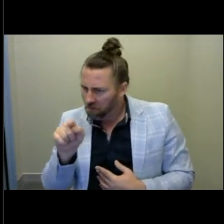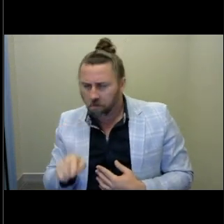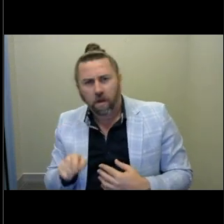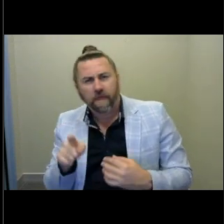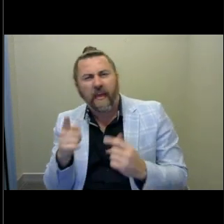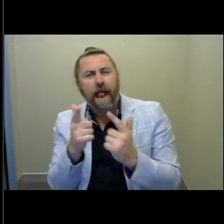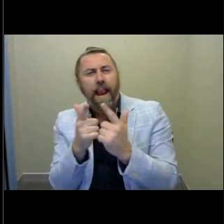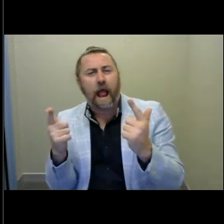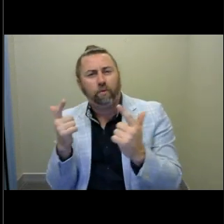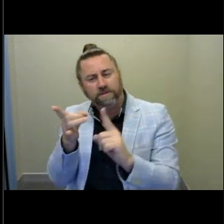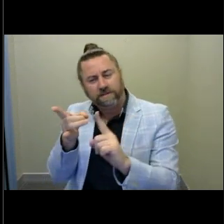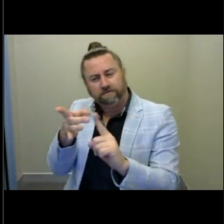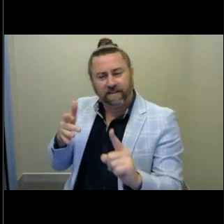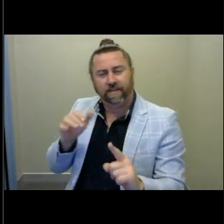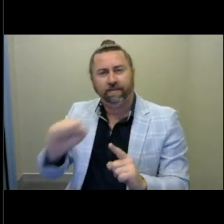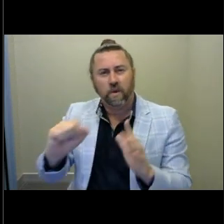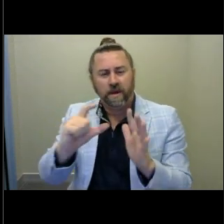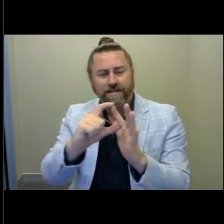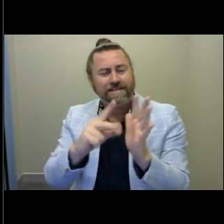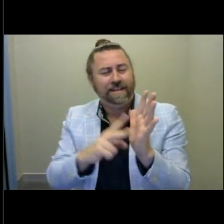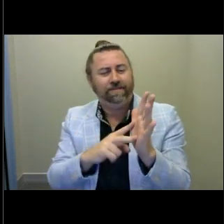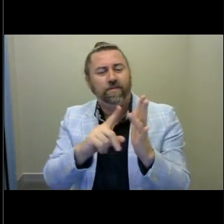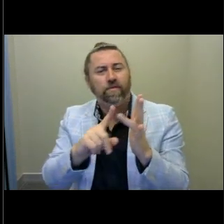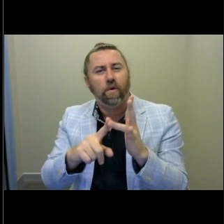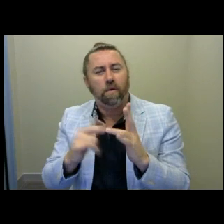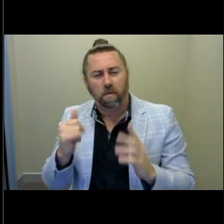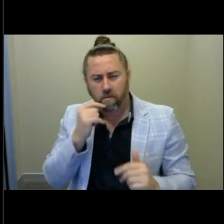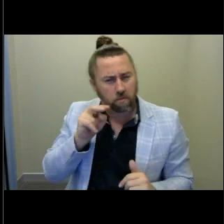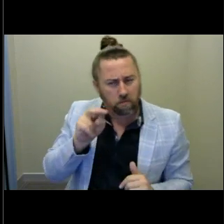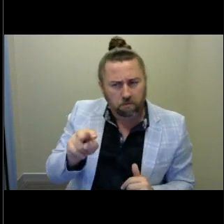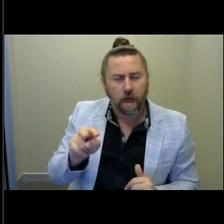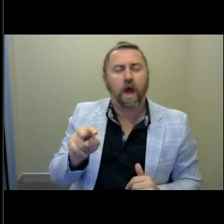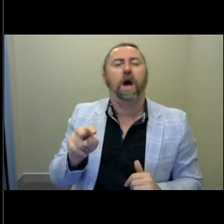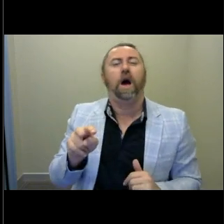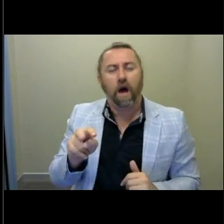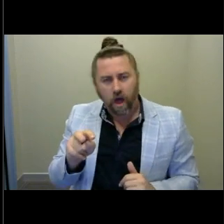be as recognisable to you. So I wanted to make sure we are all on the same page.